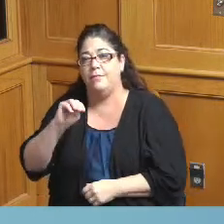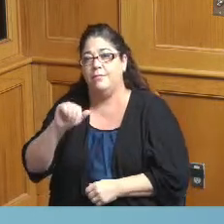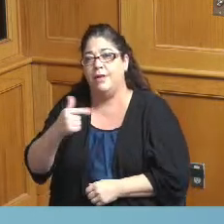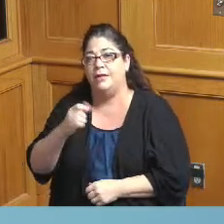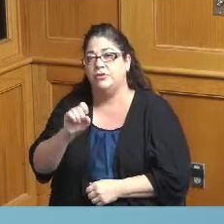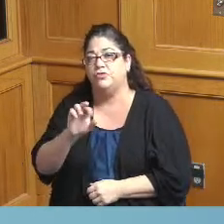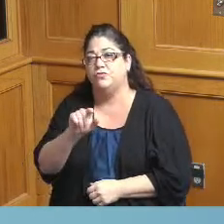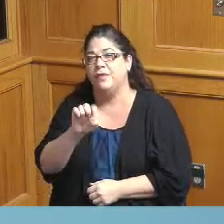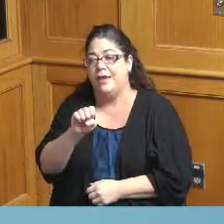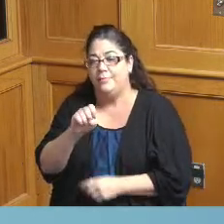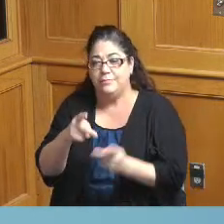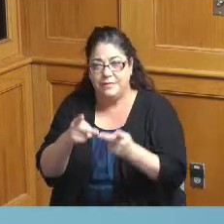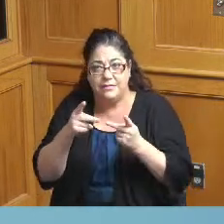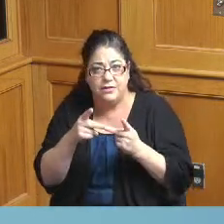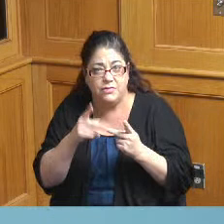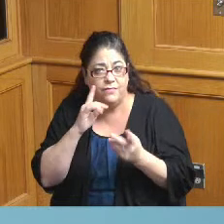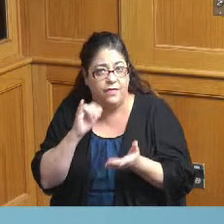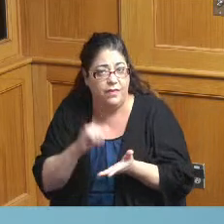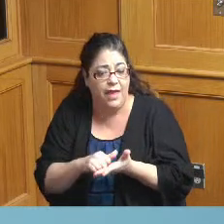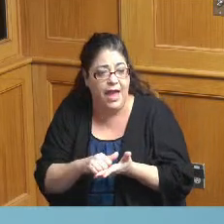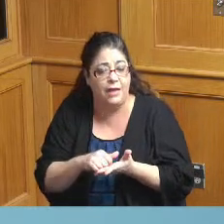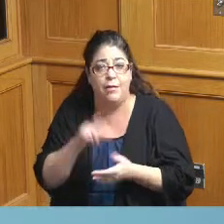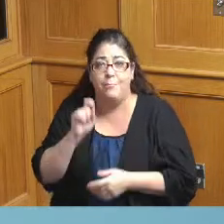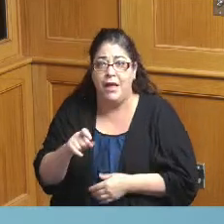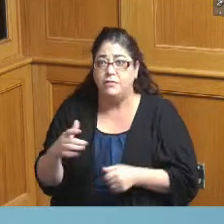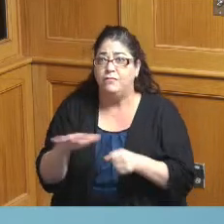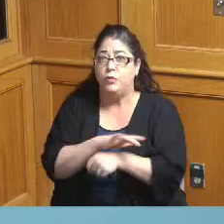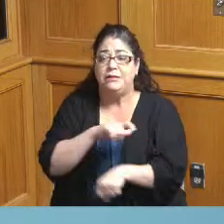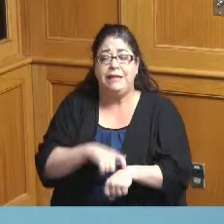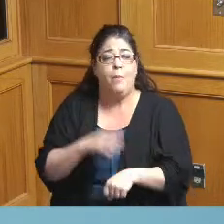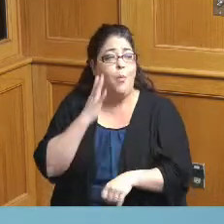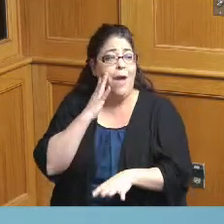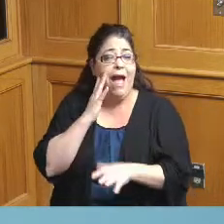we had to move to that full-time magistrate just to keep up with the increased volume